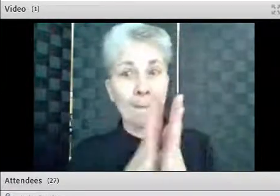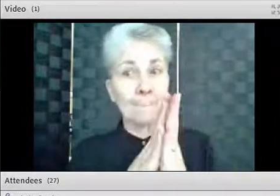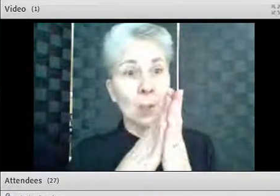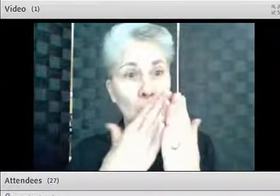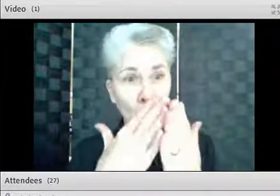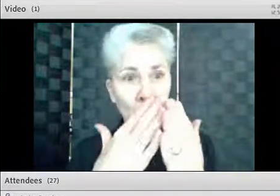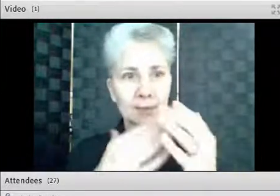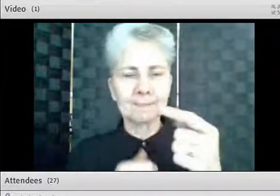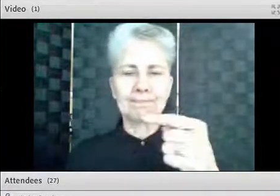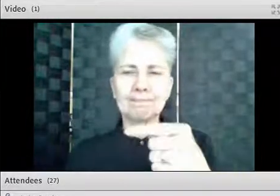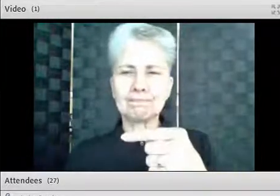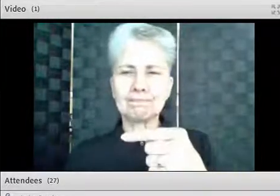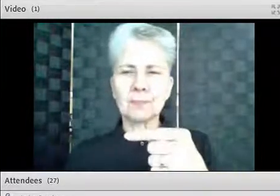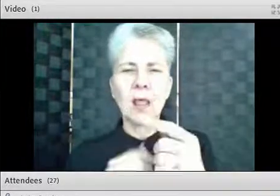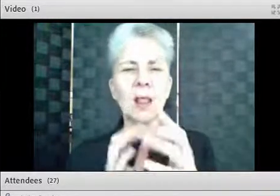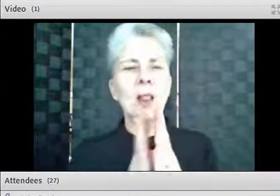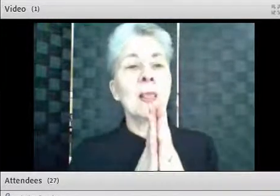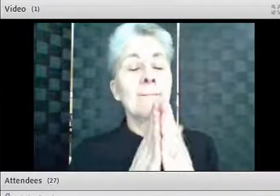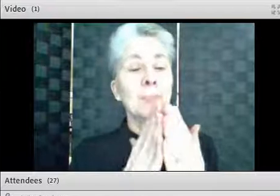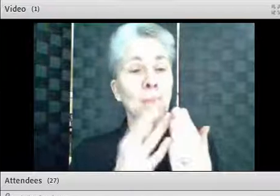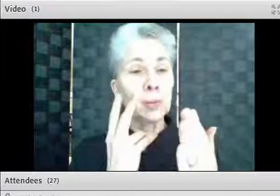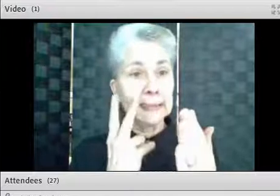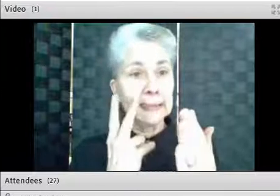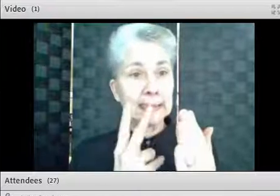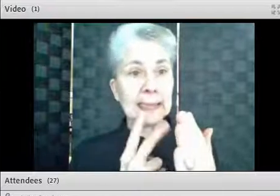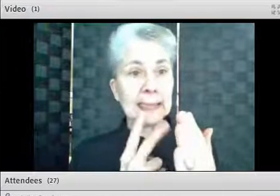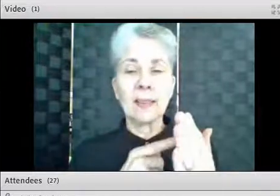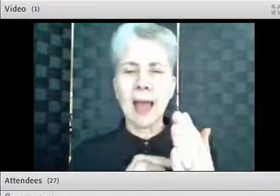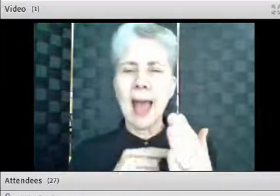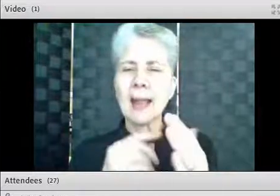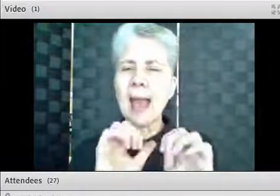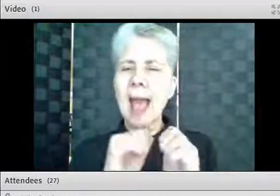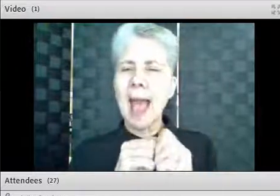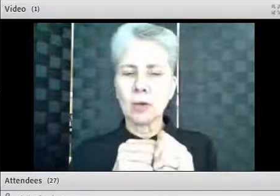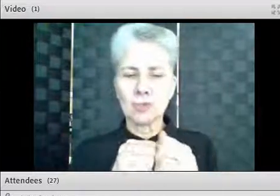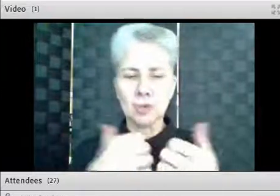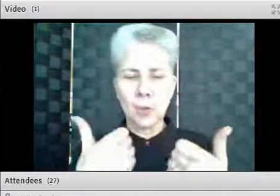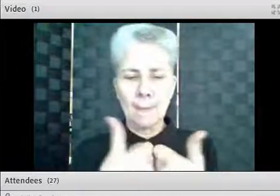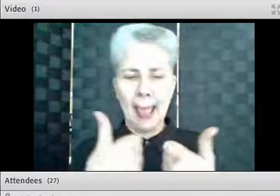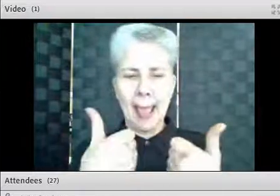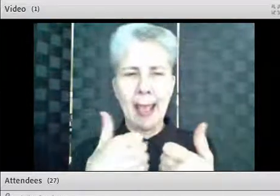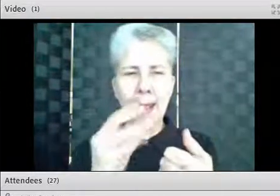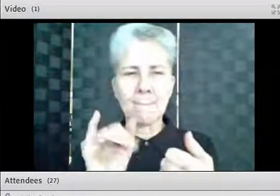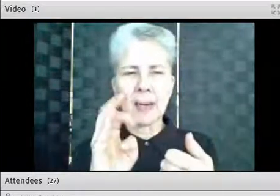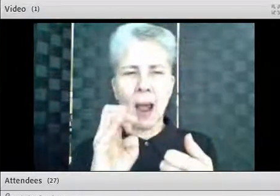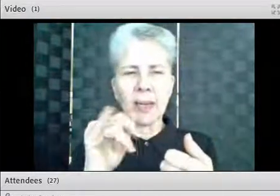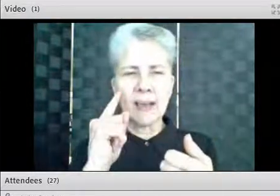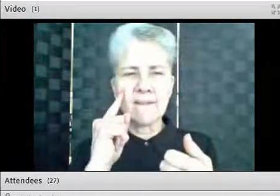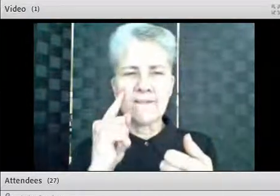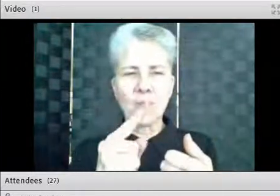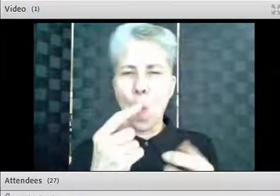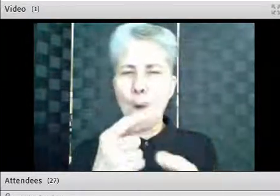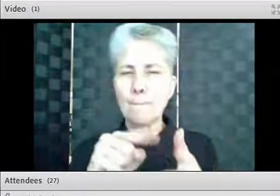So this book you see on the left-hand side, "How to Play Monopoly for Complete Beginners," okay, so by Robert Ticker, okay?